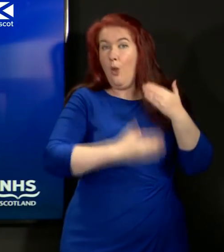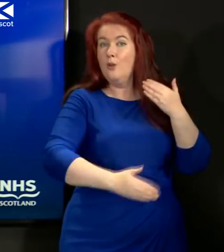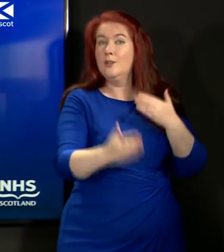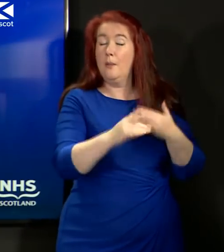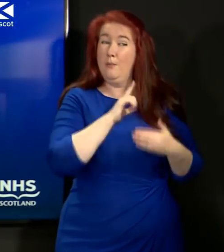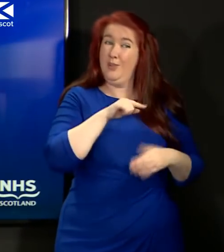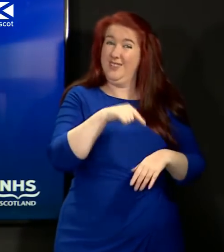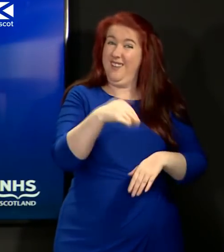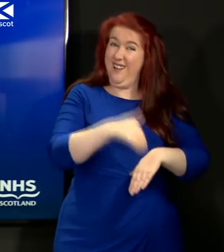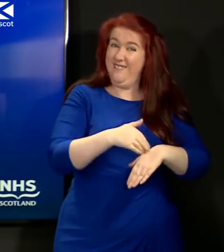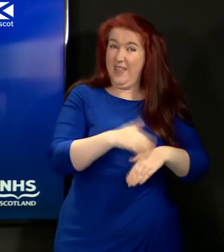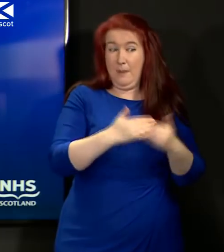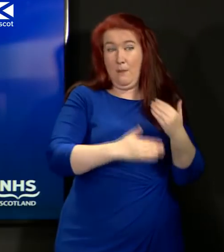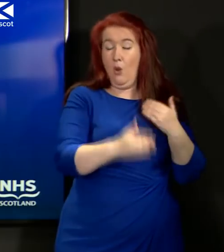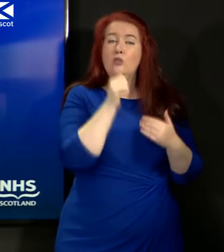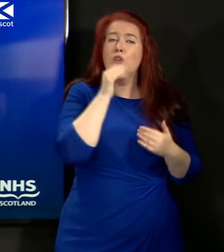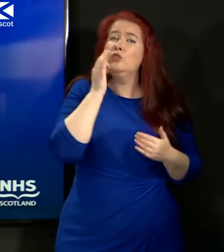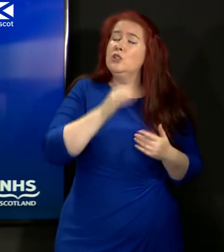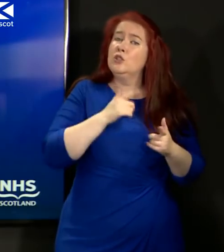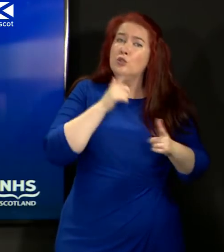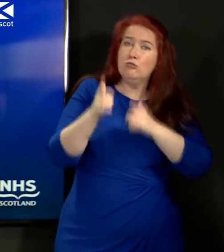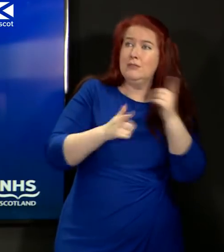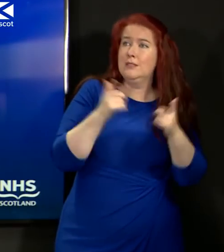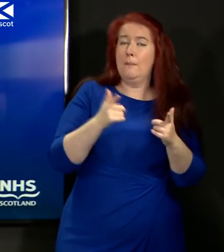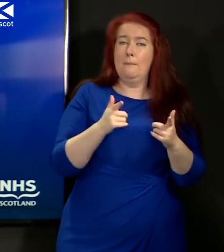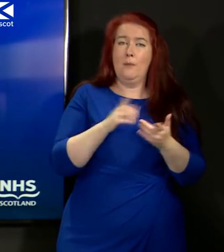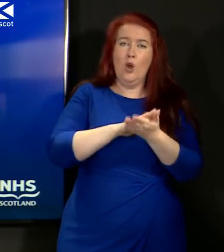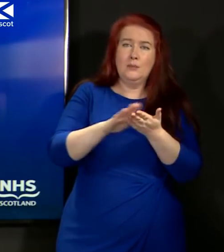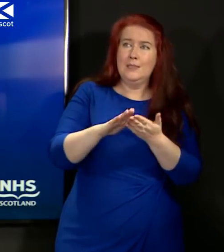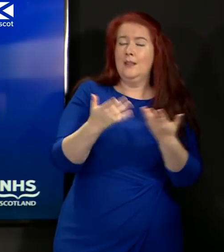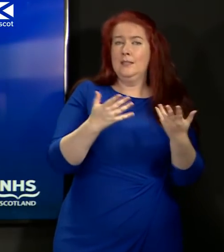will be longer. Not just on hospitality and tourism and heritage and culture, but also